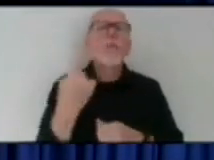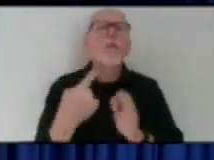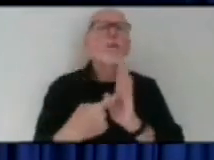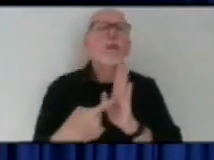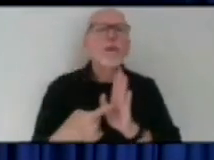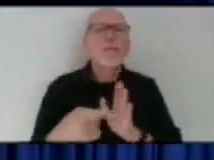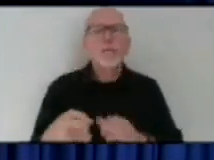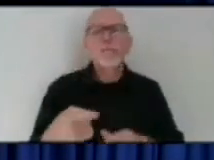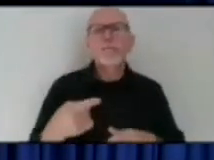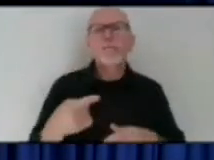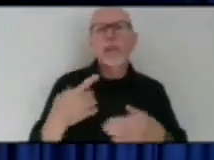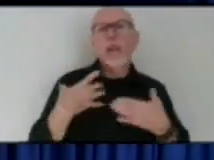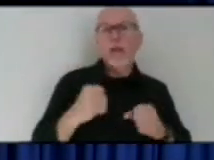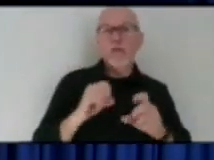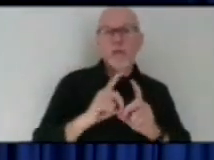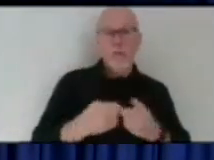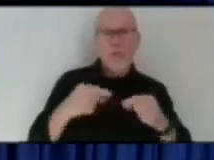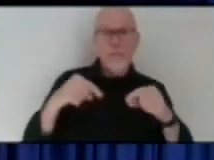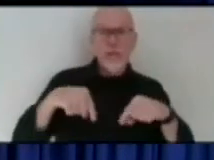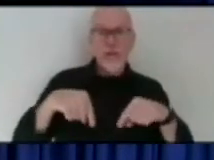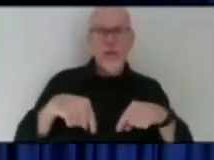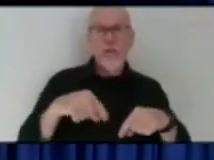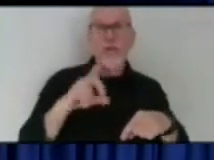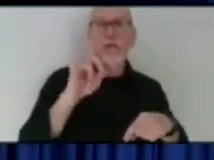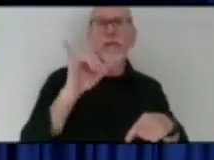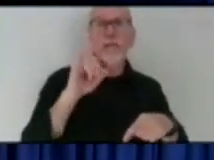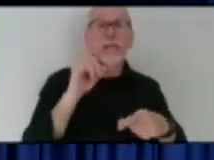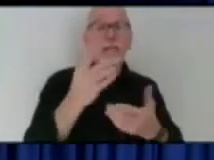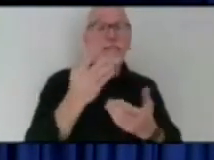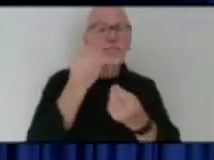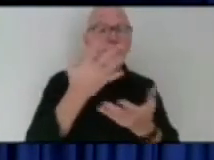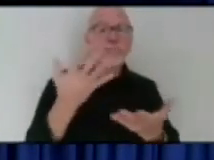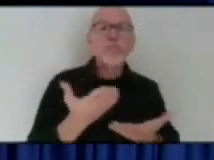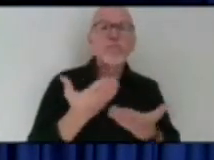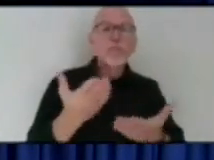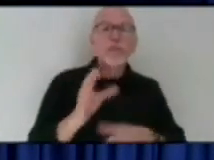department up here issued a let there recommending the church services go